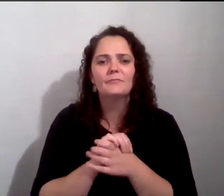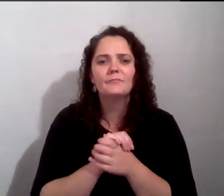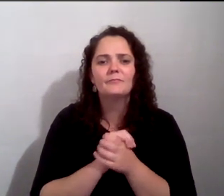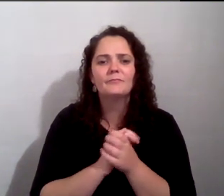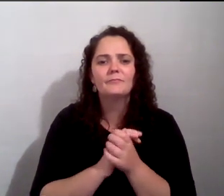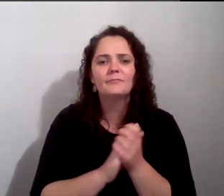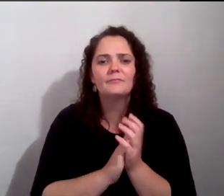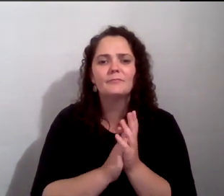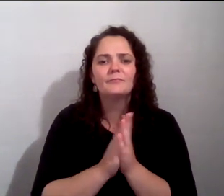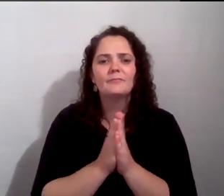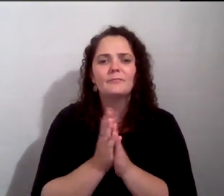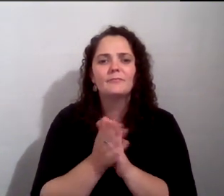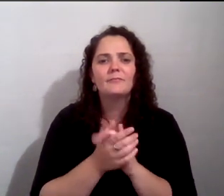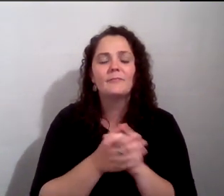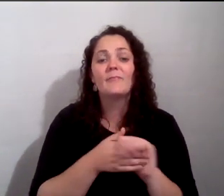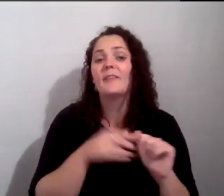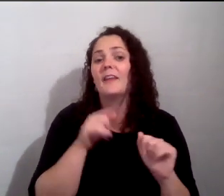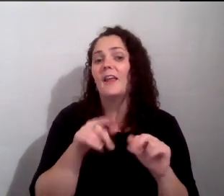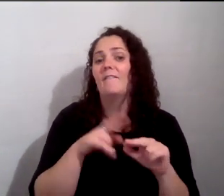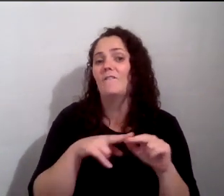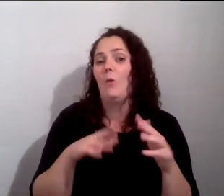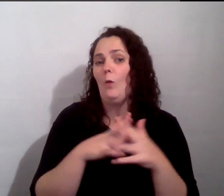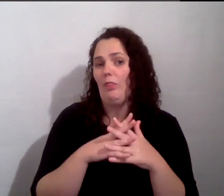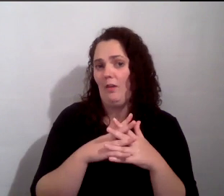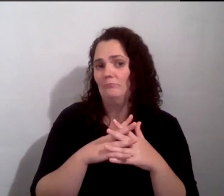“To me, painting is a personal thing. It gives the same